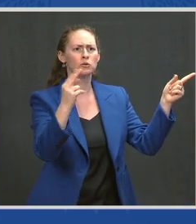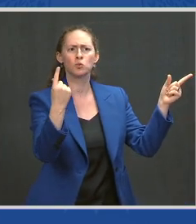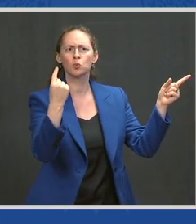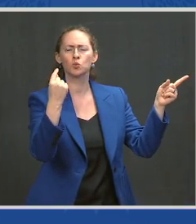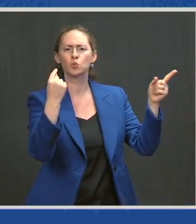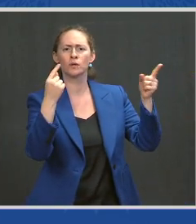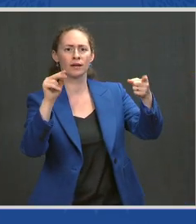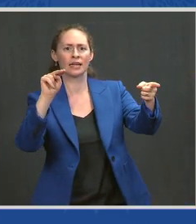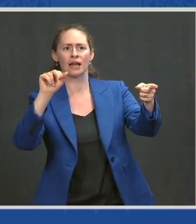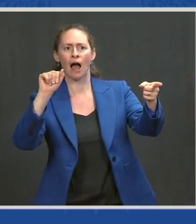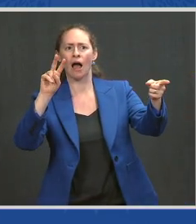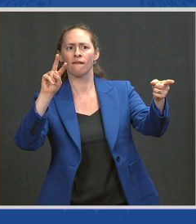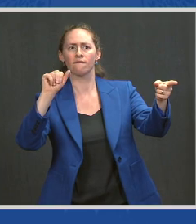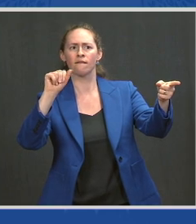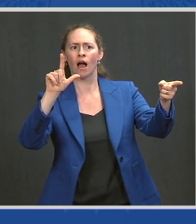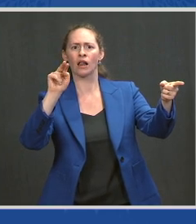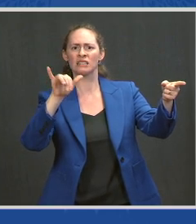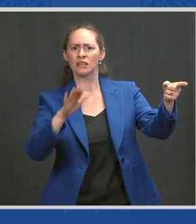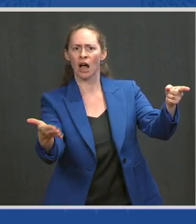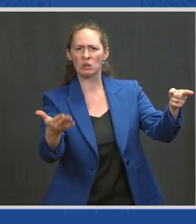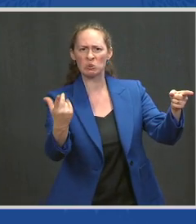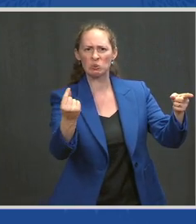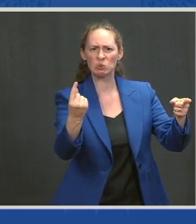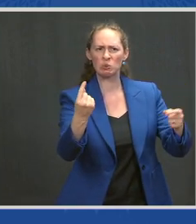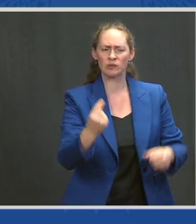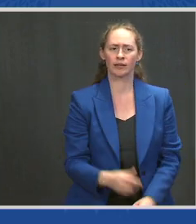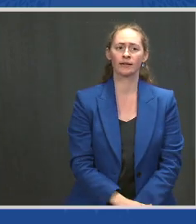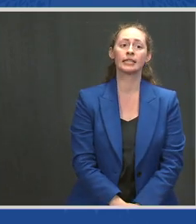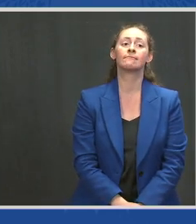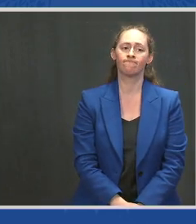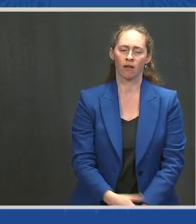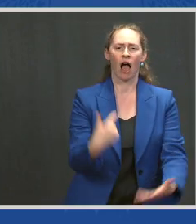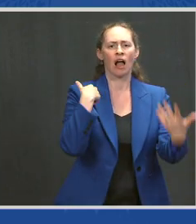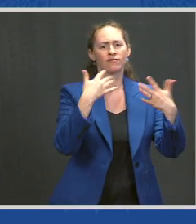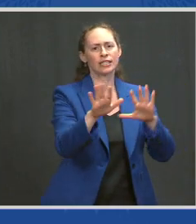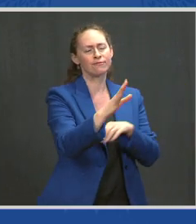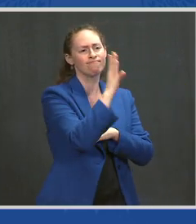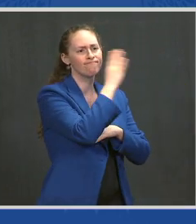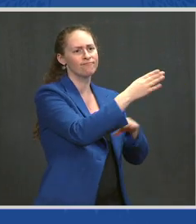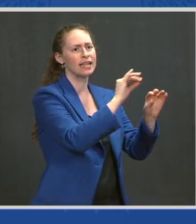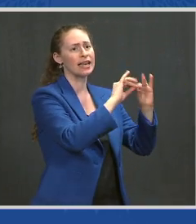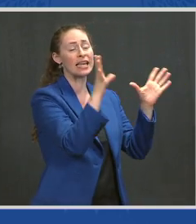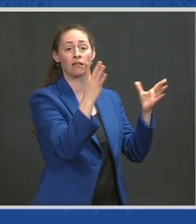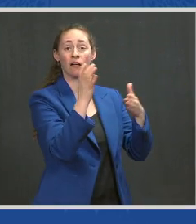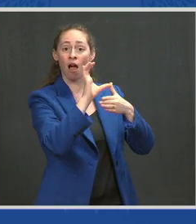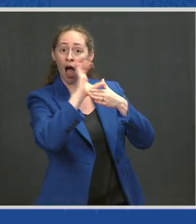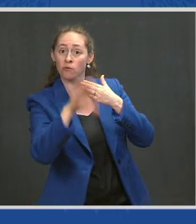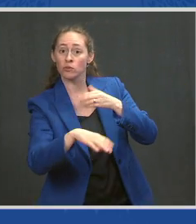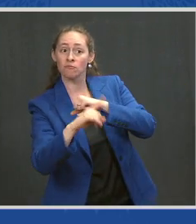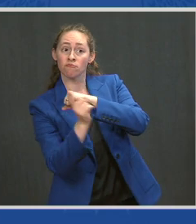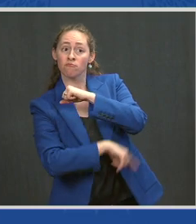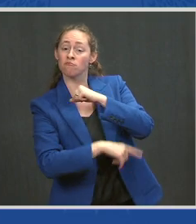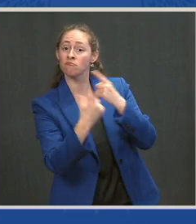The President: I made it clear to him that I believe the consequences of that would be devastating for Russia.